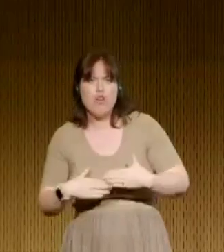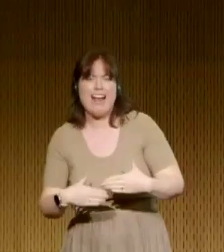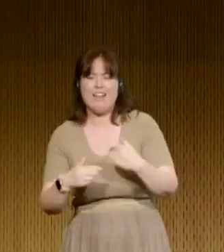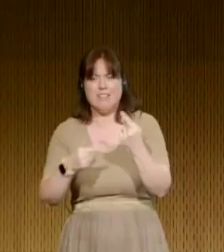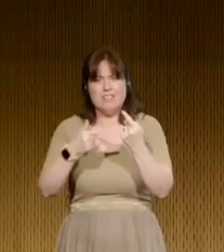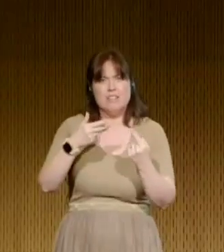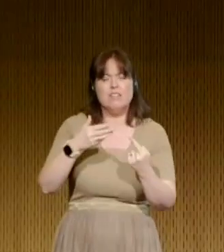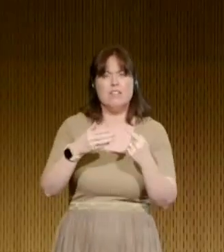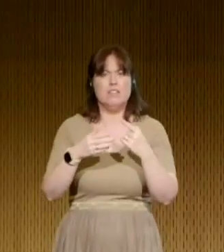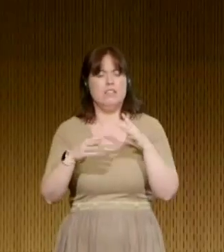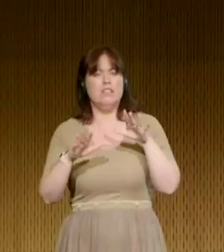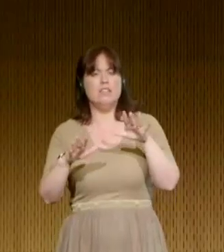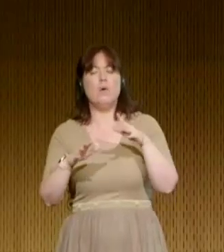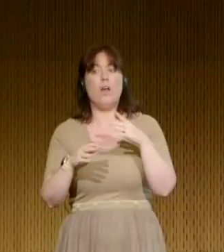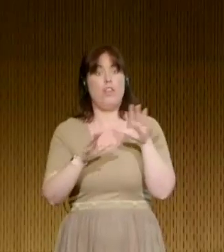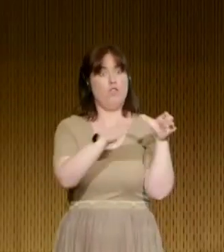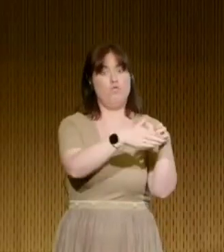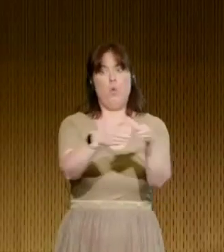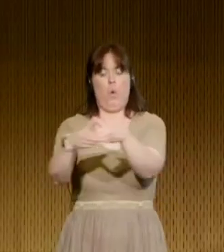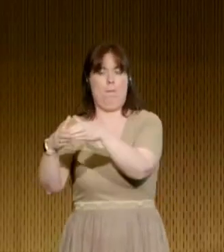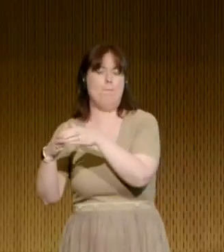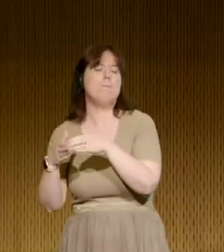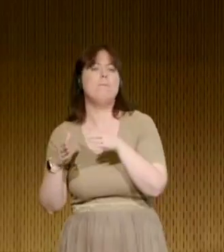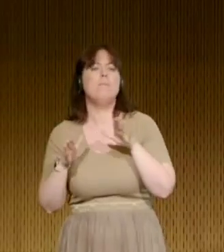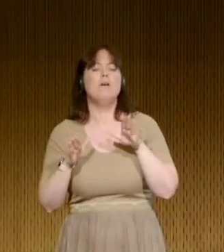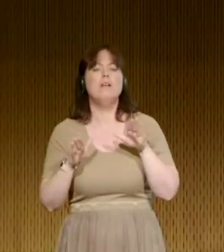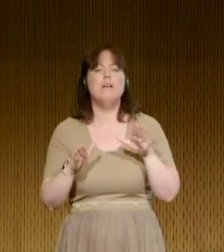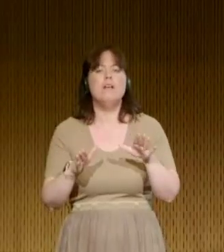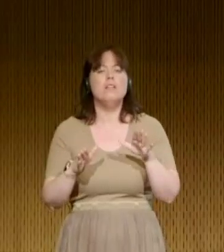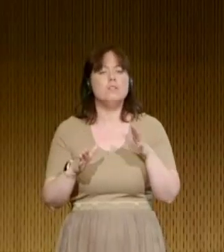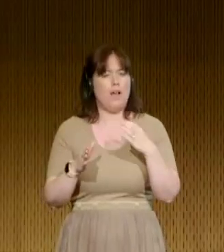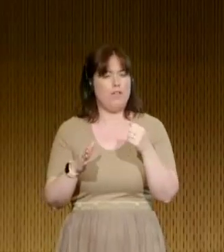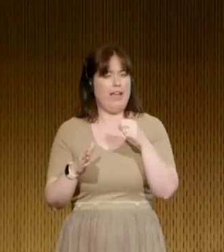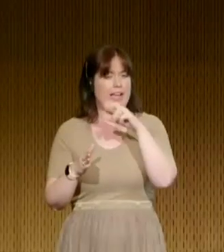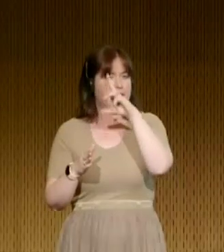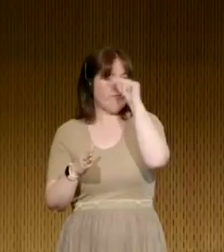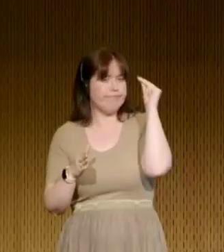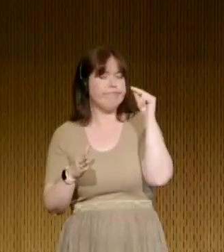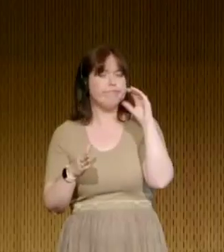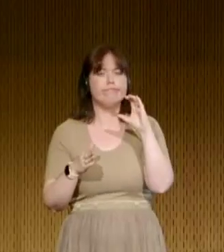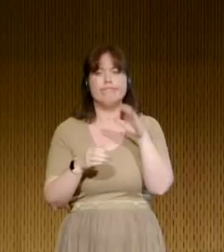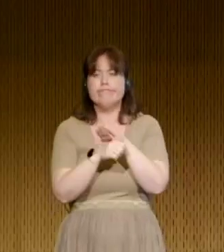are working together and I give them a variation of a case study each. So this is one example of